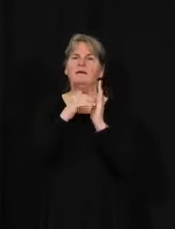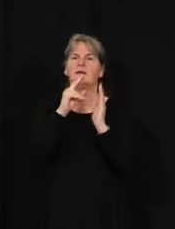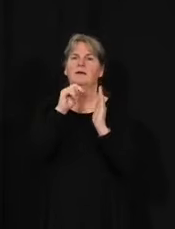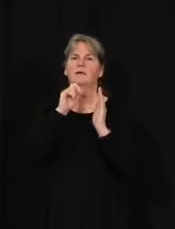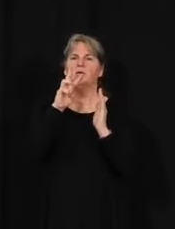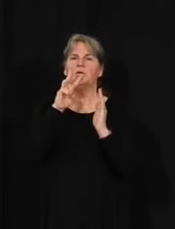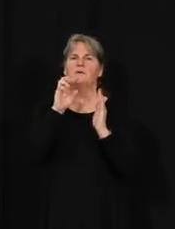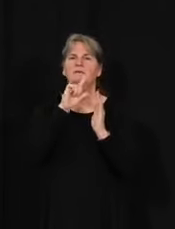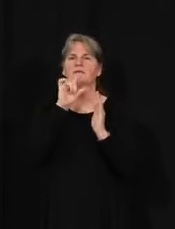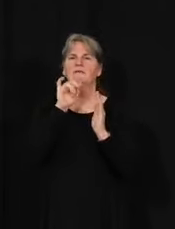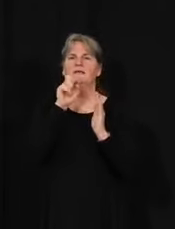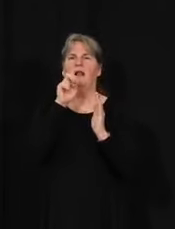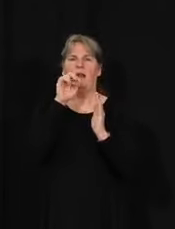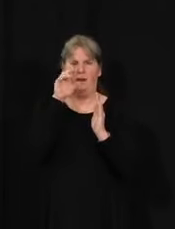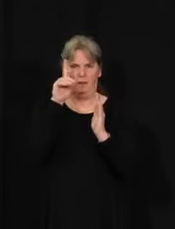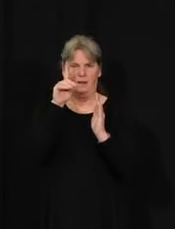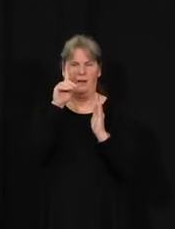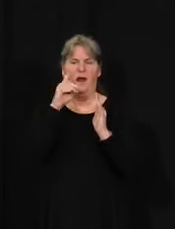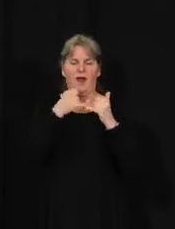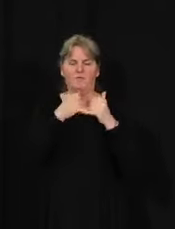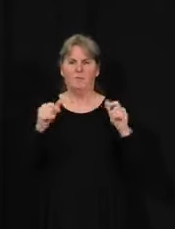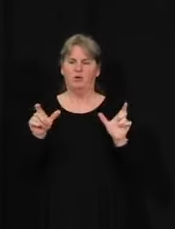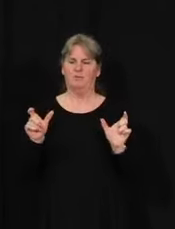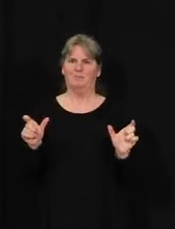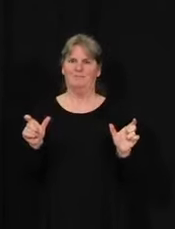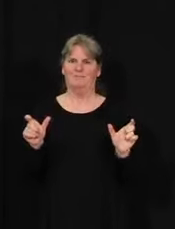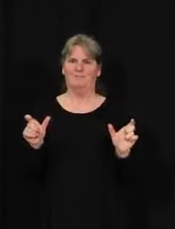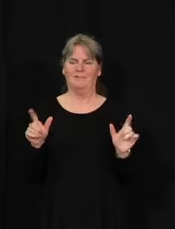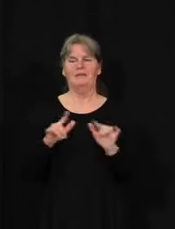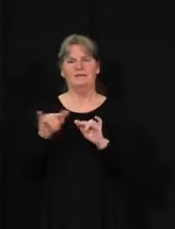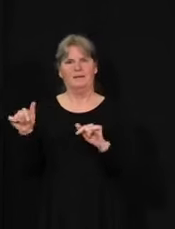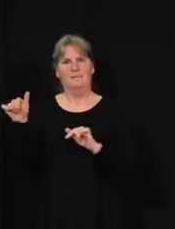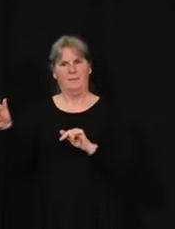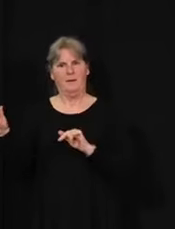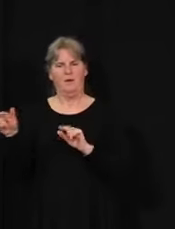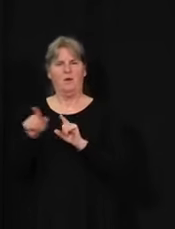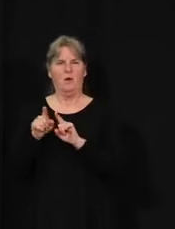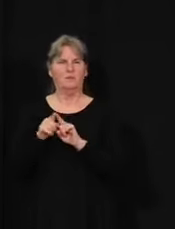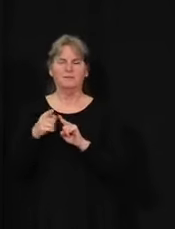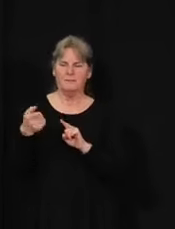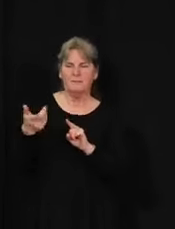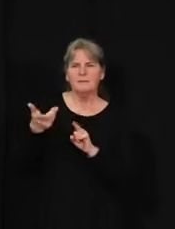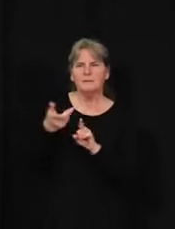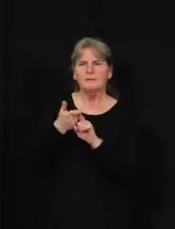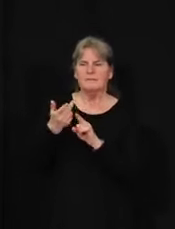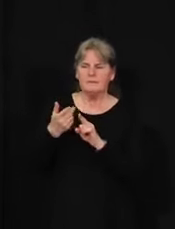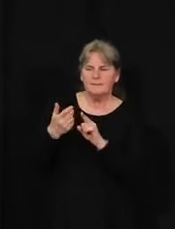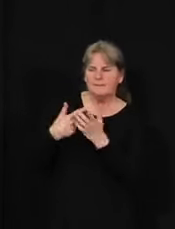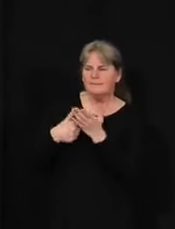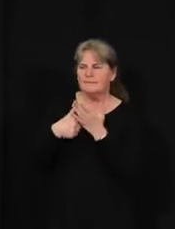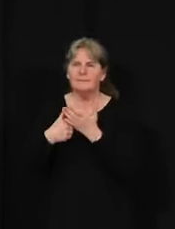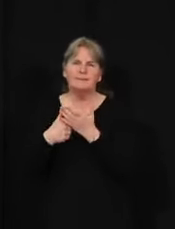We have of course the border restrictions and to me, a fundamental part of continuing the conversation on reopening is